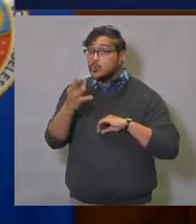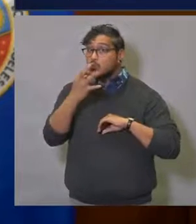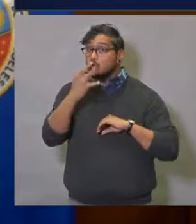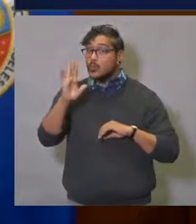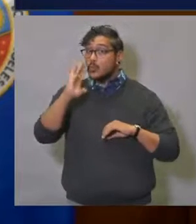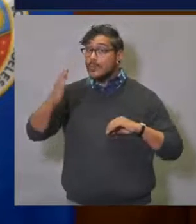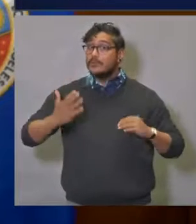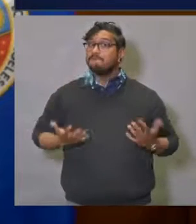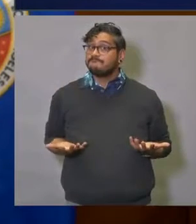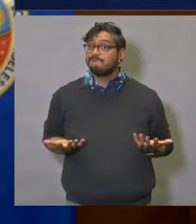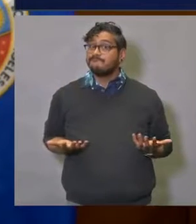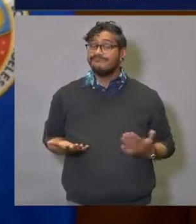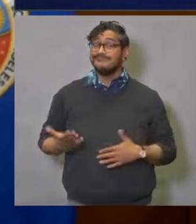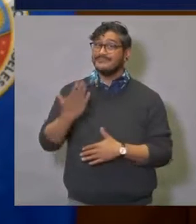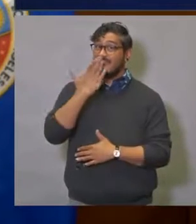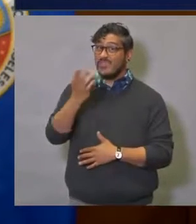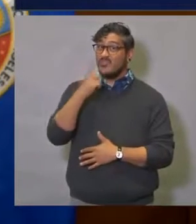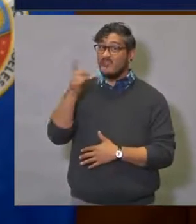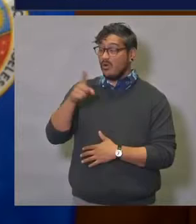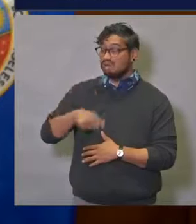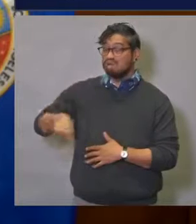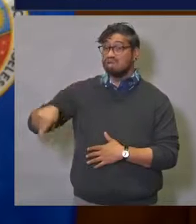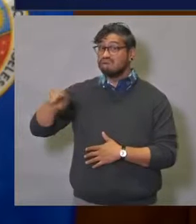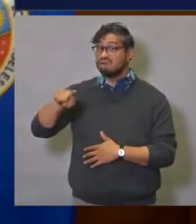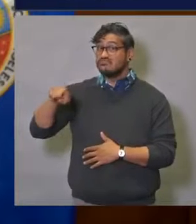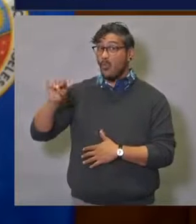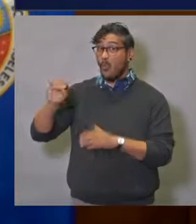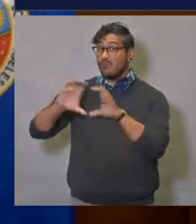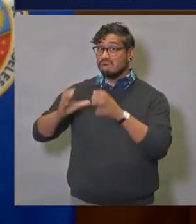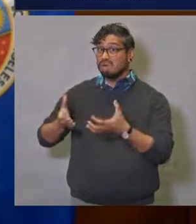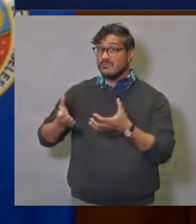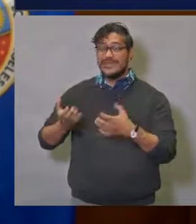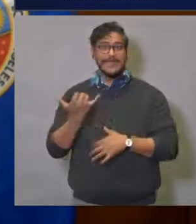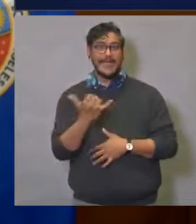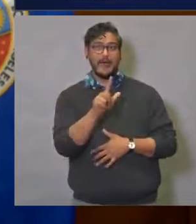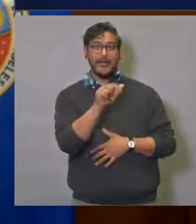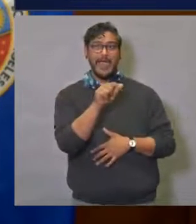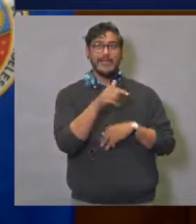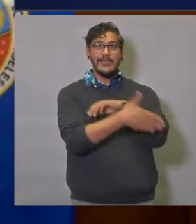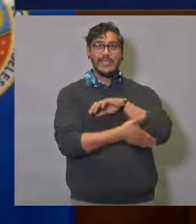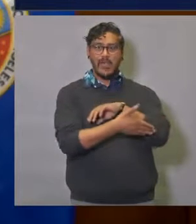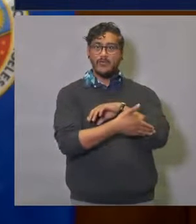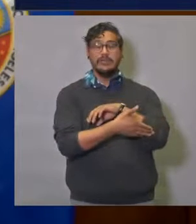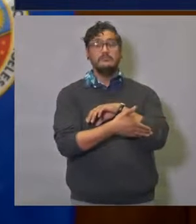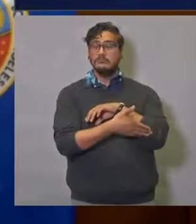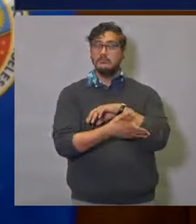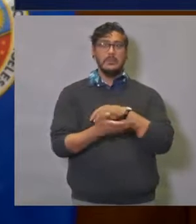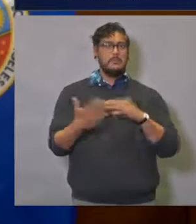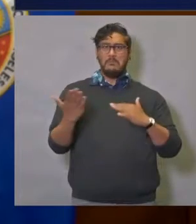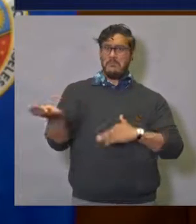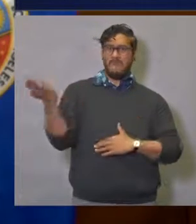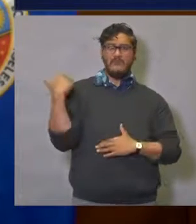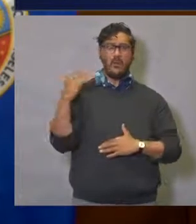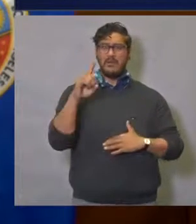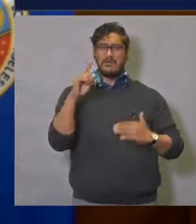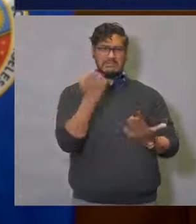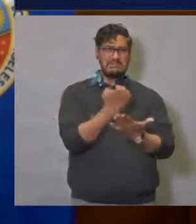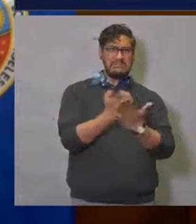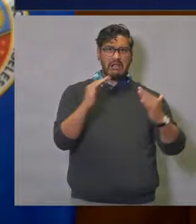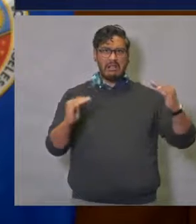INTO QUEUE. IT IS THANKS TO THEM THAT LA